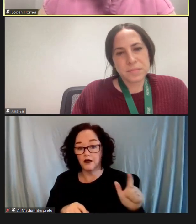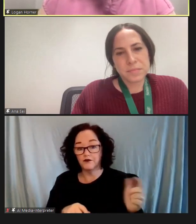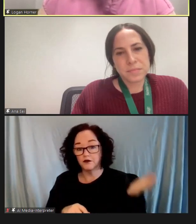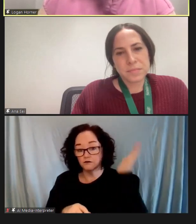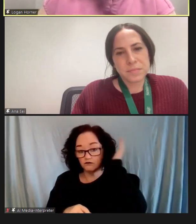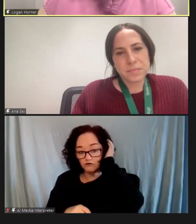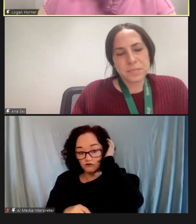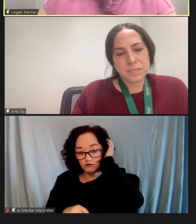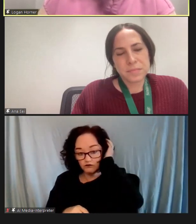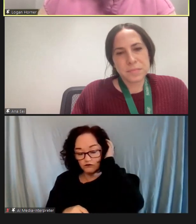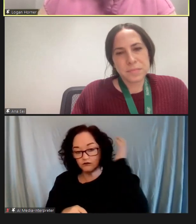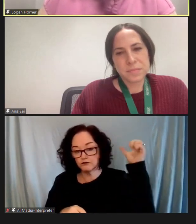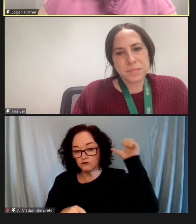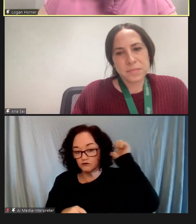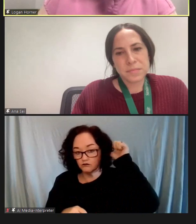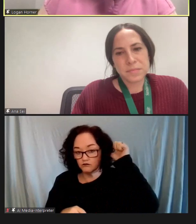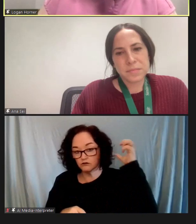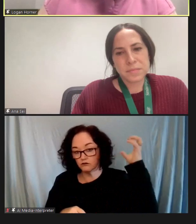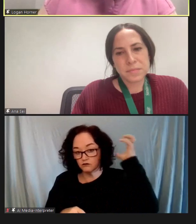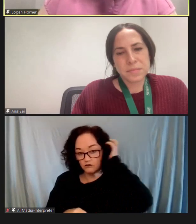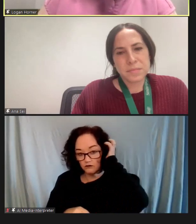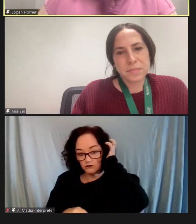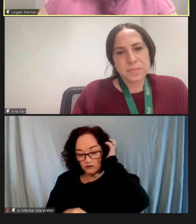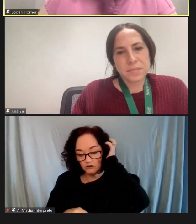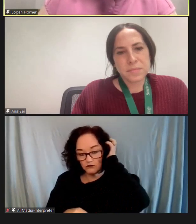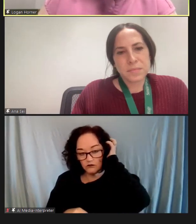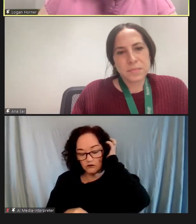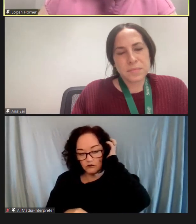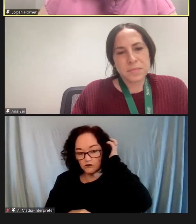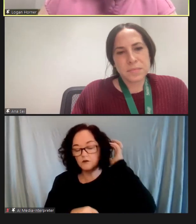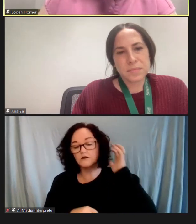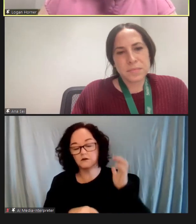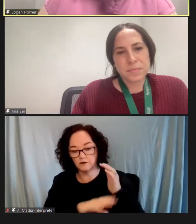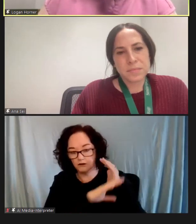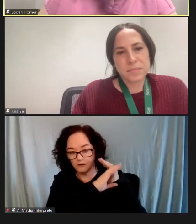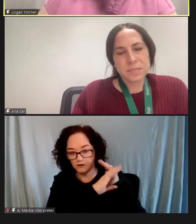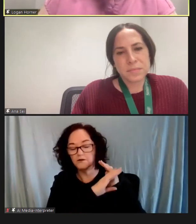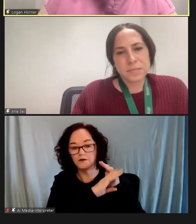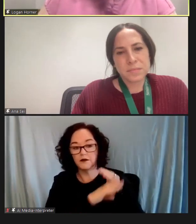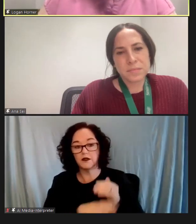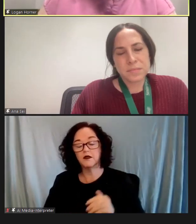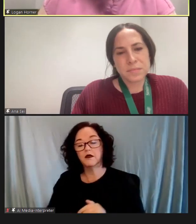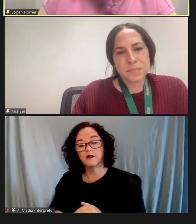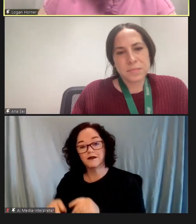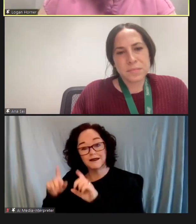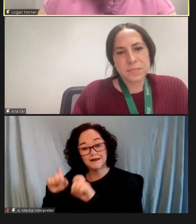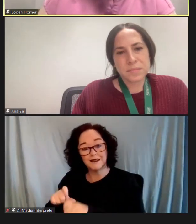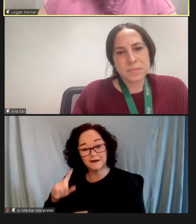and muff these children are hearing